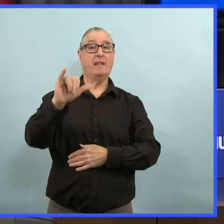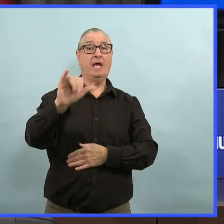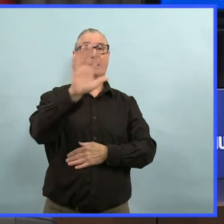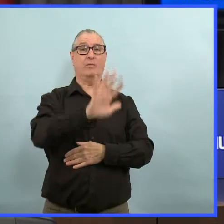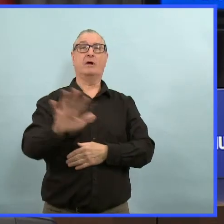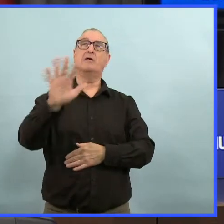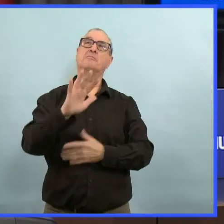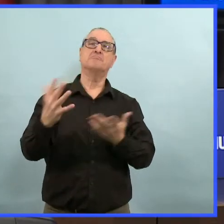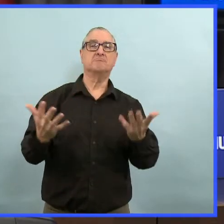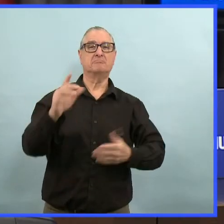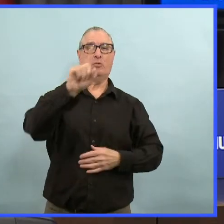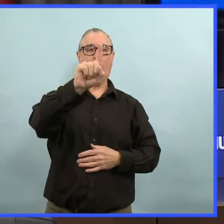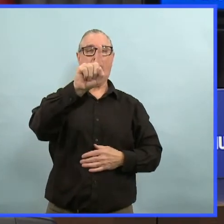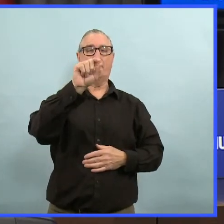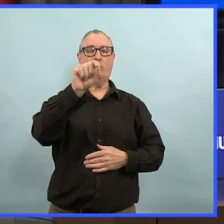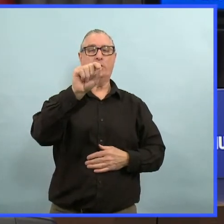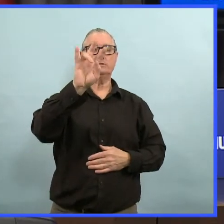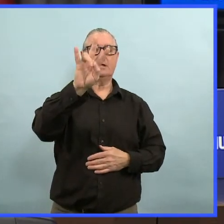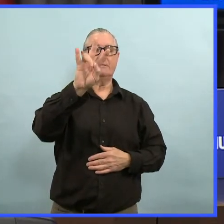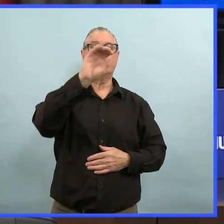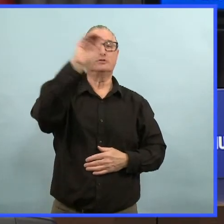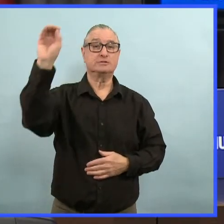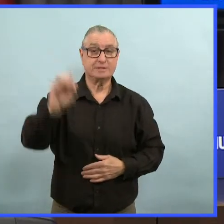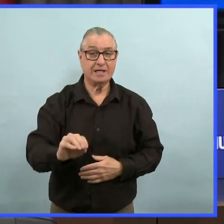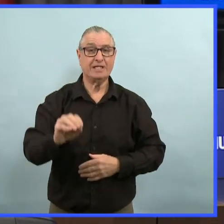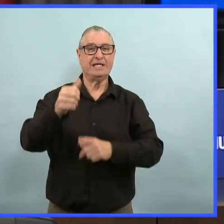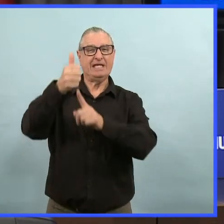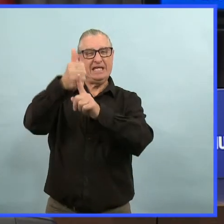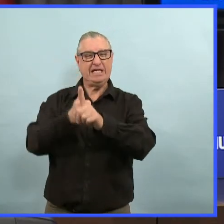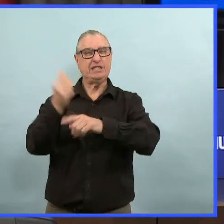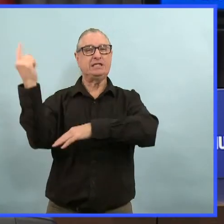there were 106 covered positive patients in hospital this morning